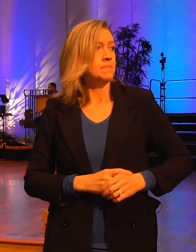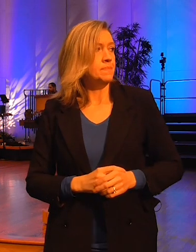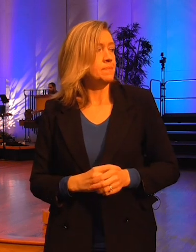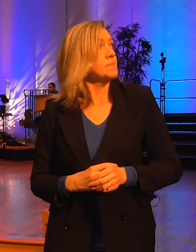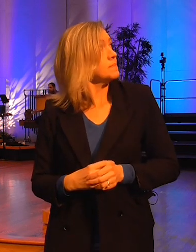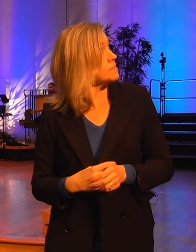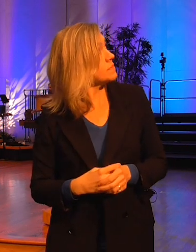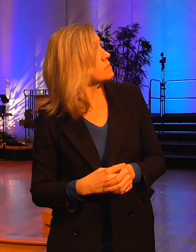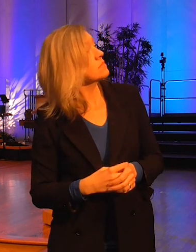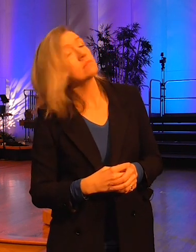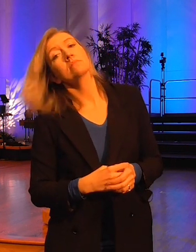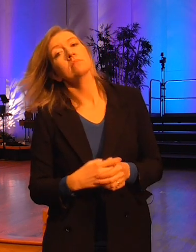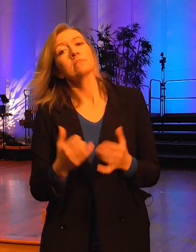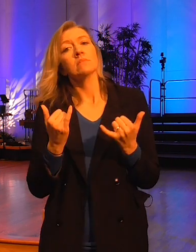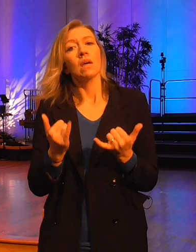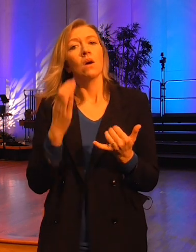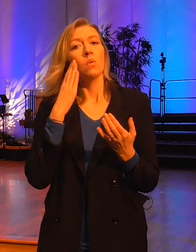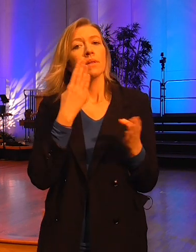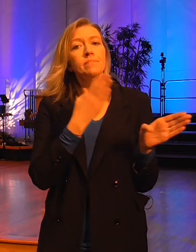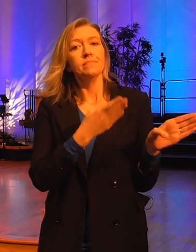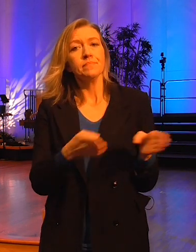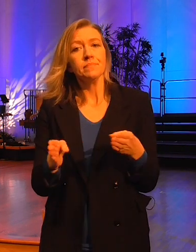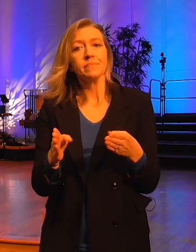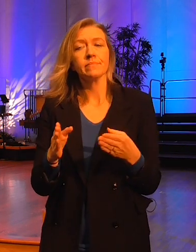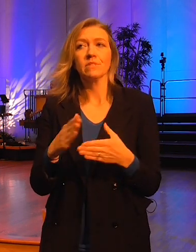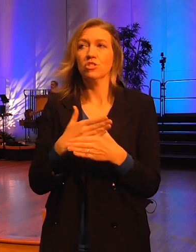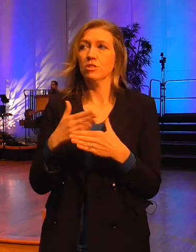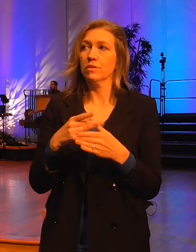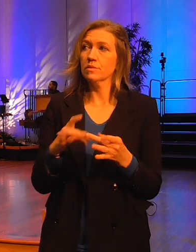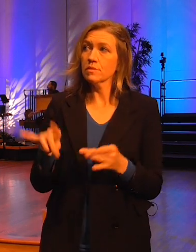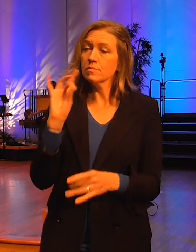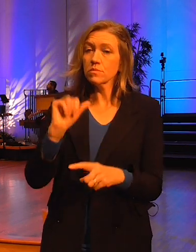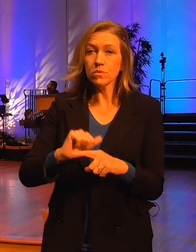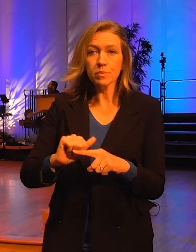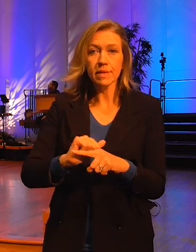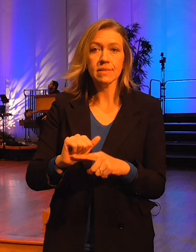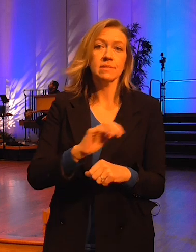going to now move into our shared spiritual practice of song of silence and of a a beautiful